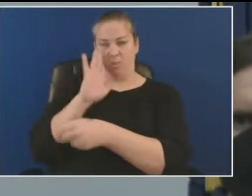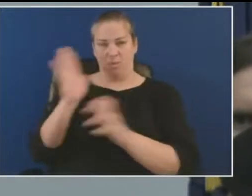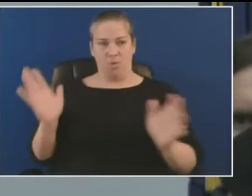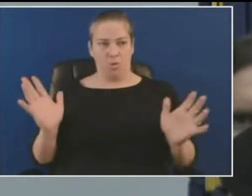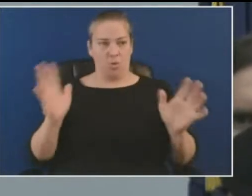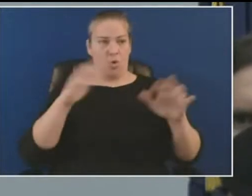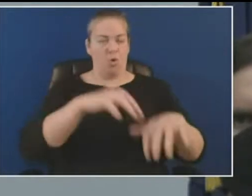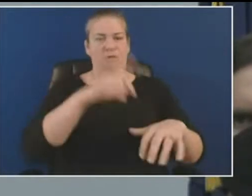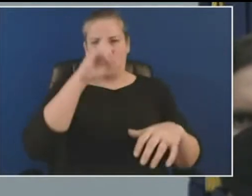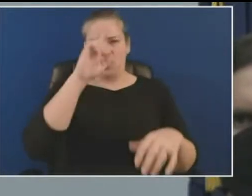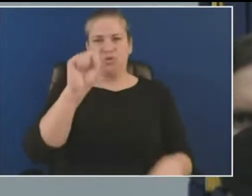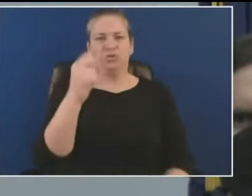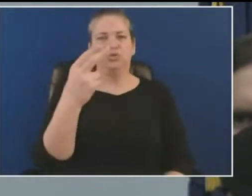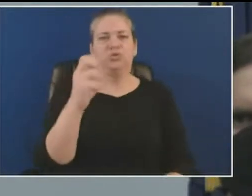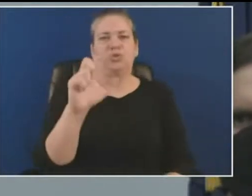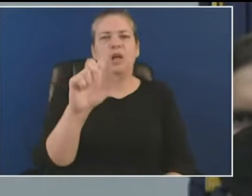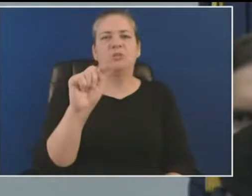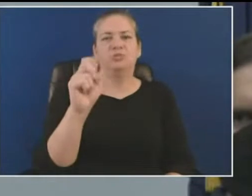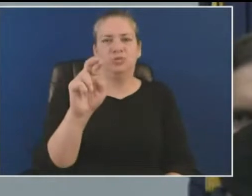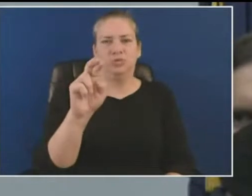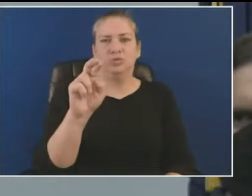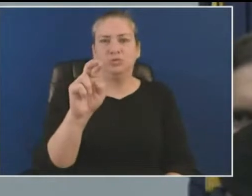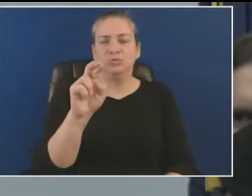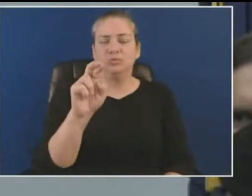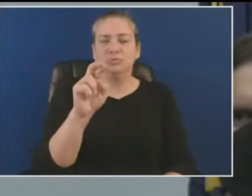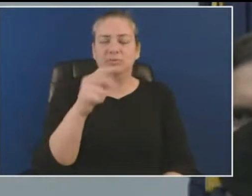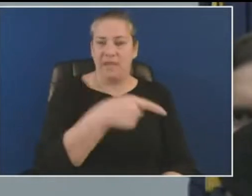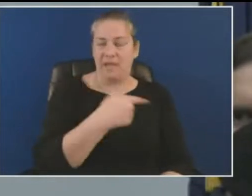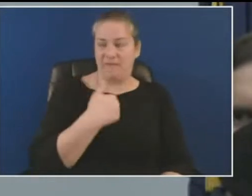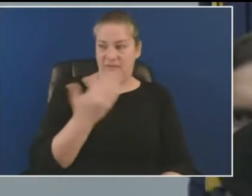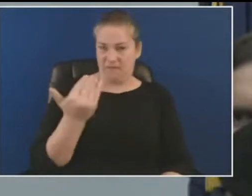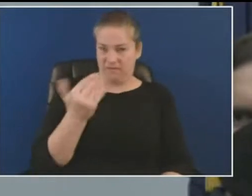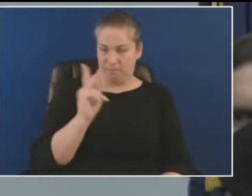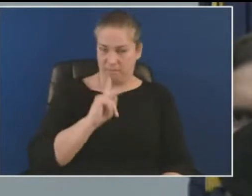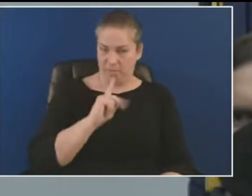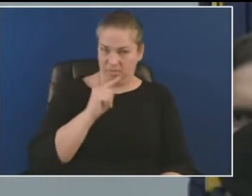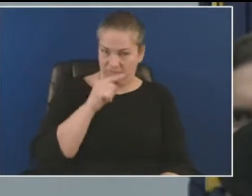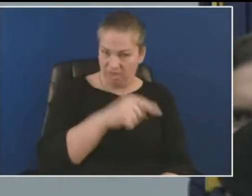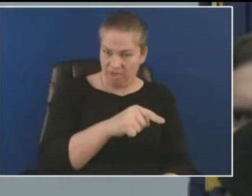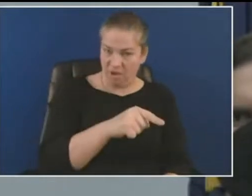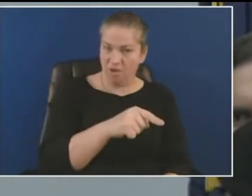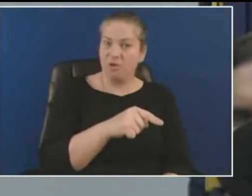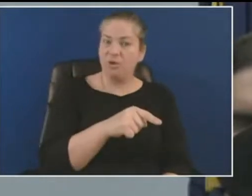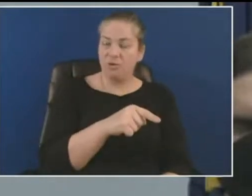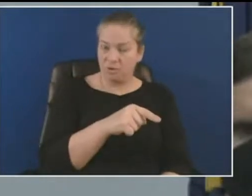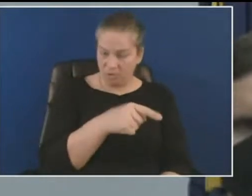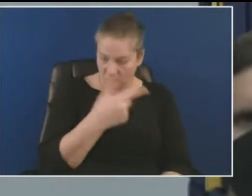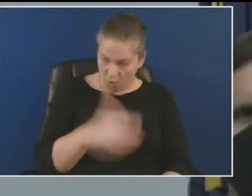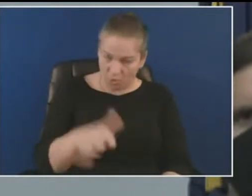They already have about 15 personnel that are there this evening. We know that more coming and so